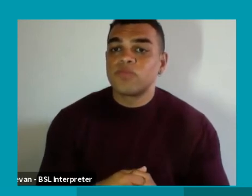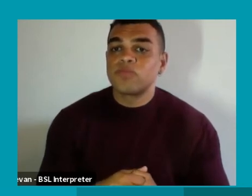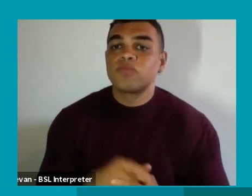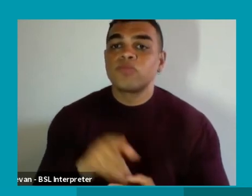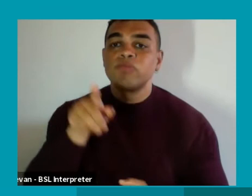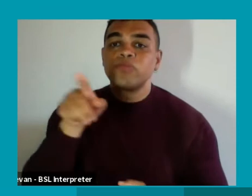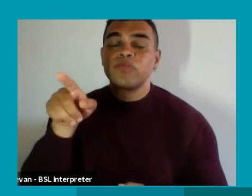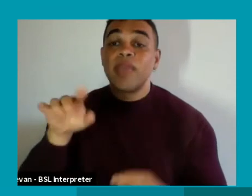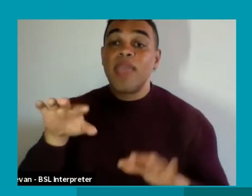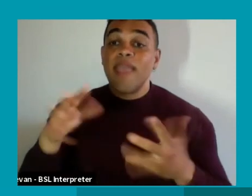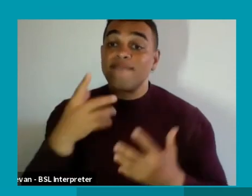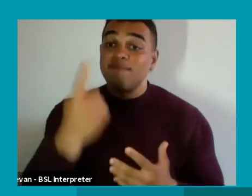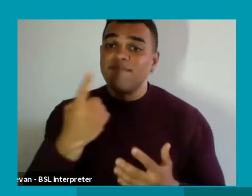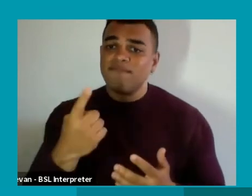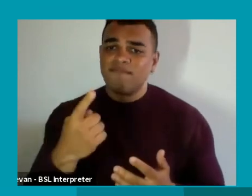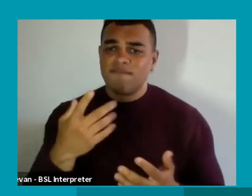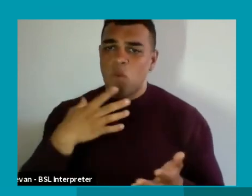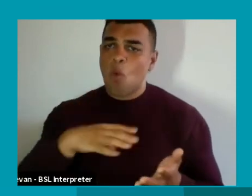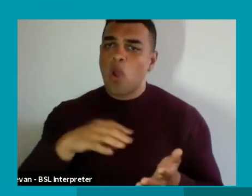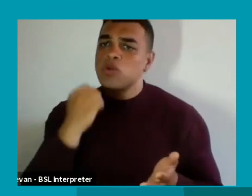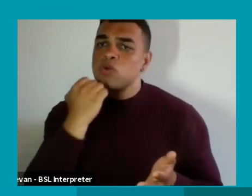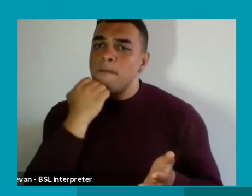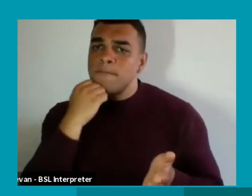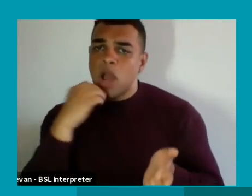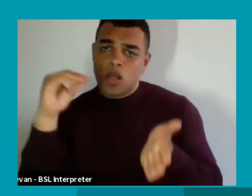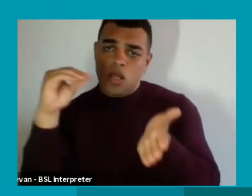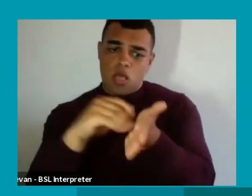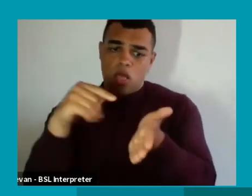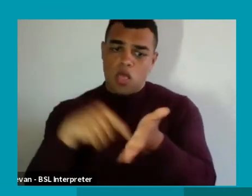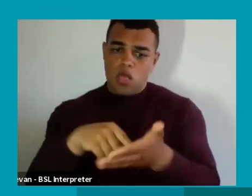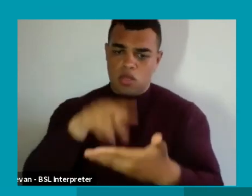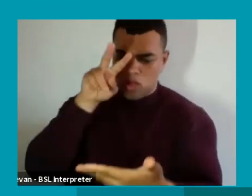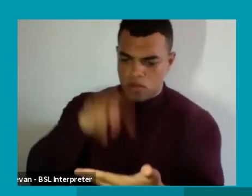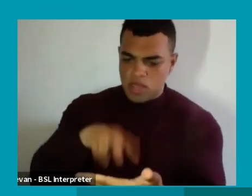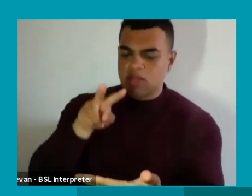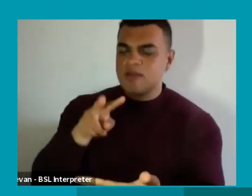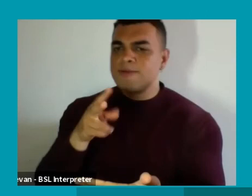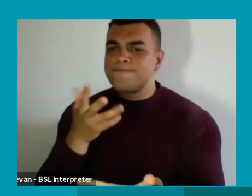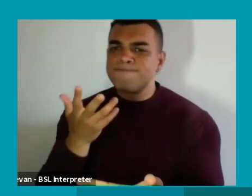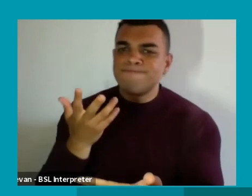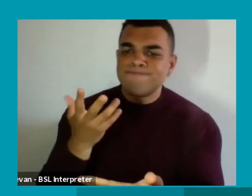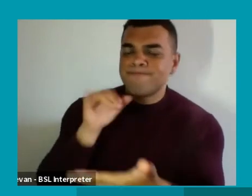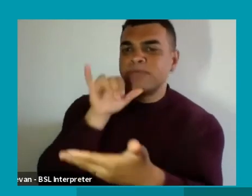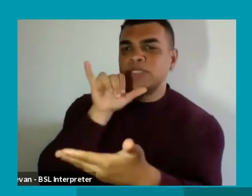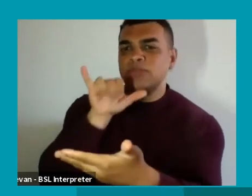It's actually not necessarily a bad thing. It is something that you could embrace. But I do know that that is a